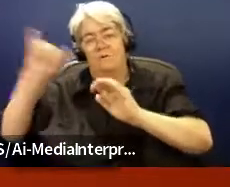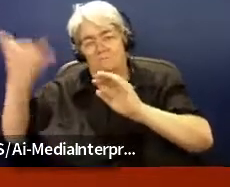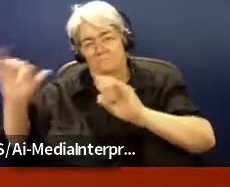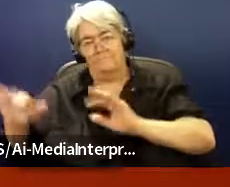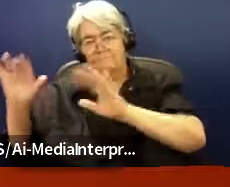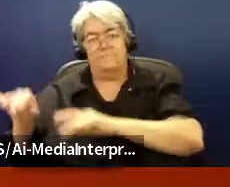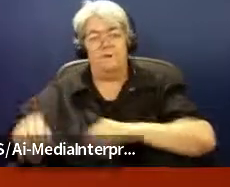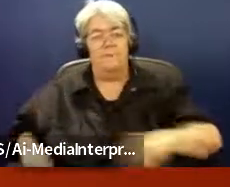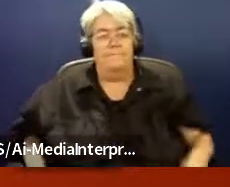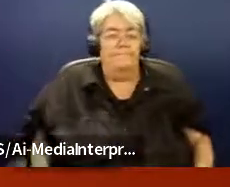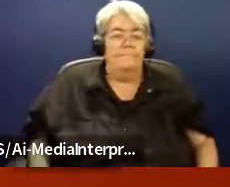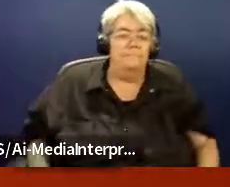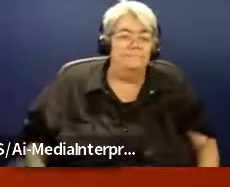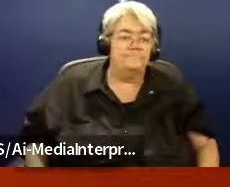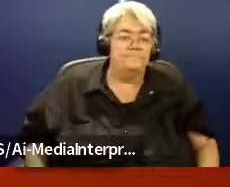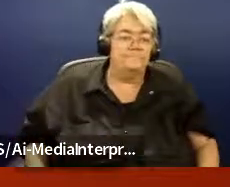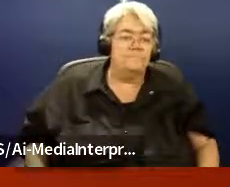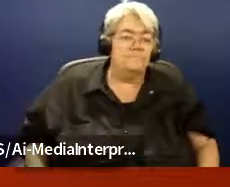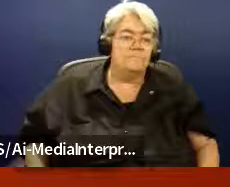of providing alternate information perhaps that is the